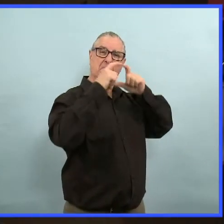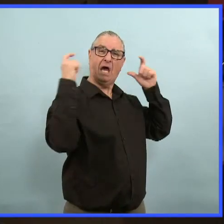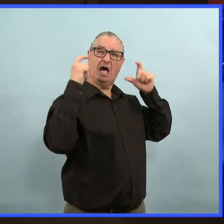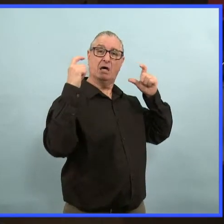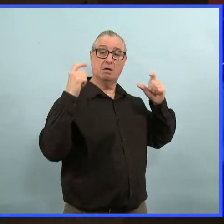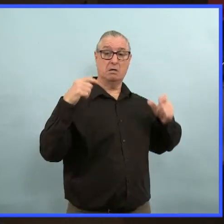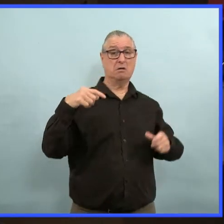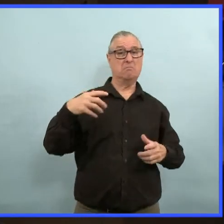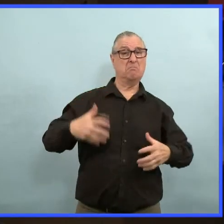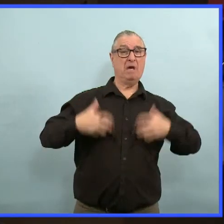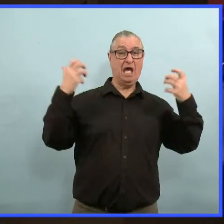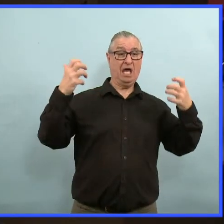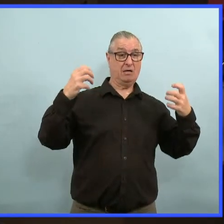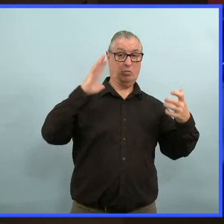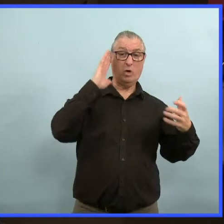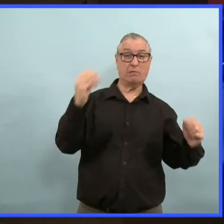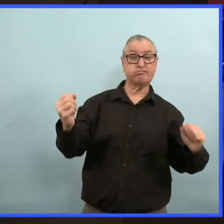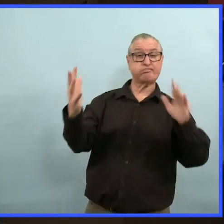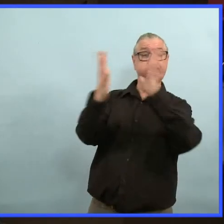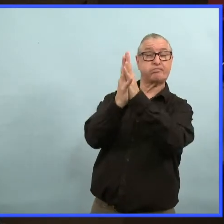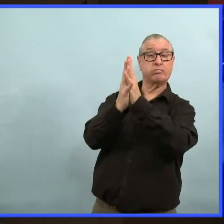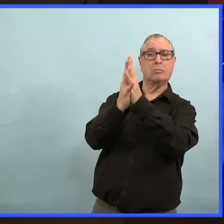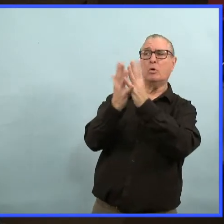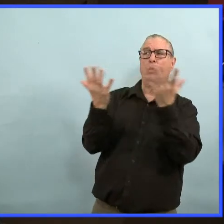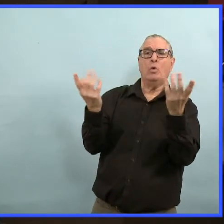what is the government going to do to ensure that these businesses are not